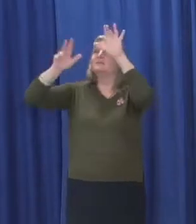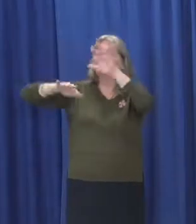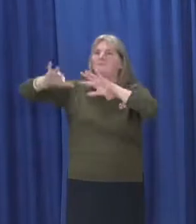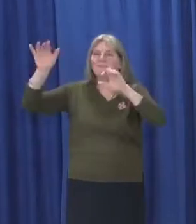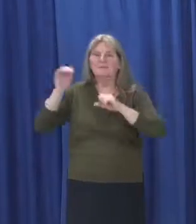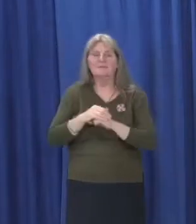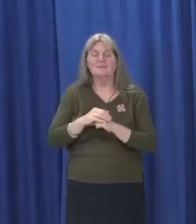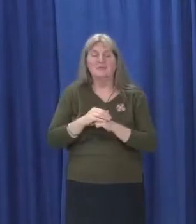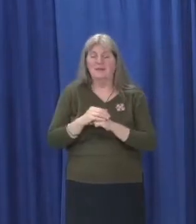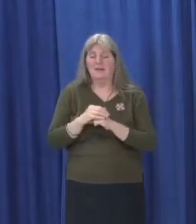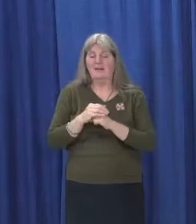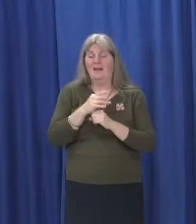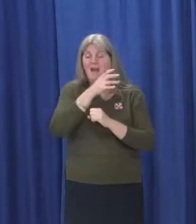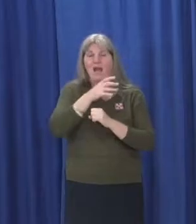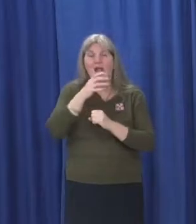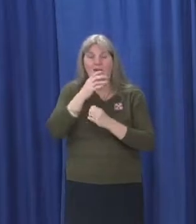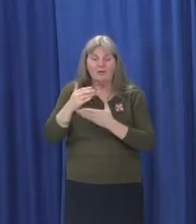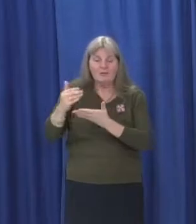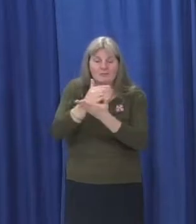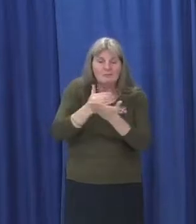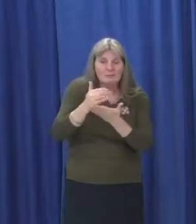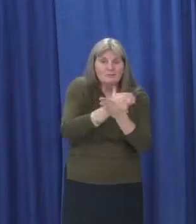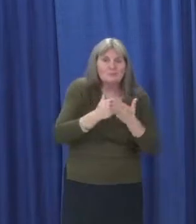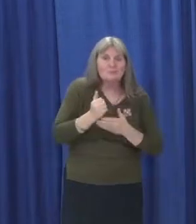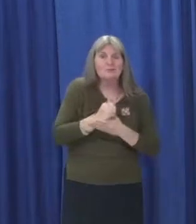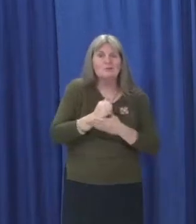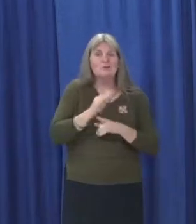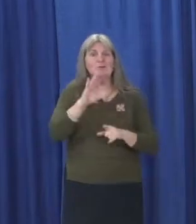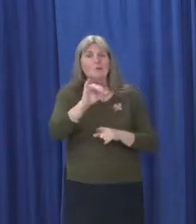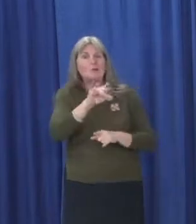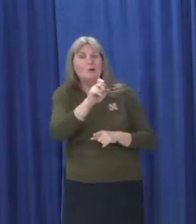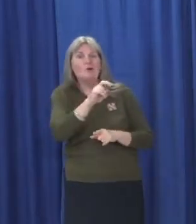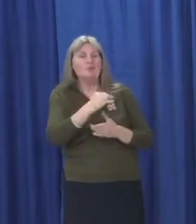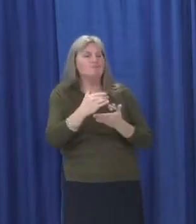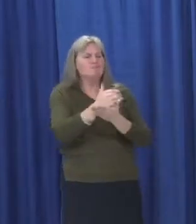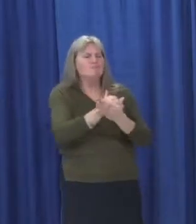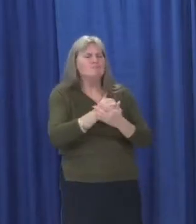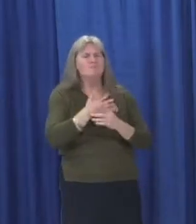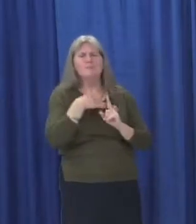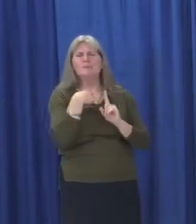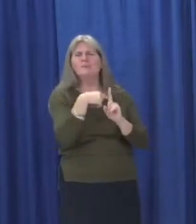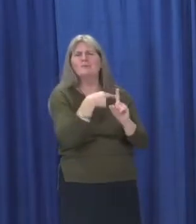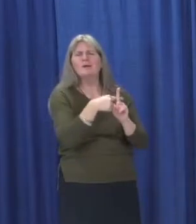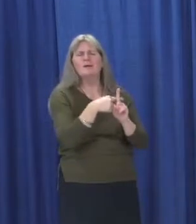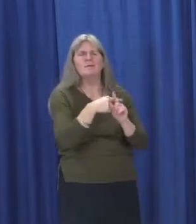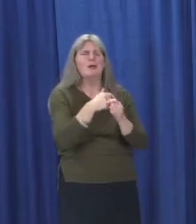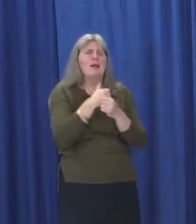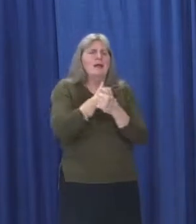The bountiful harvest from the wilderness to and from our own gardens. Through those we love near and